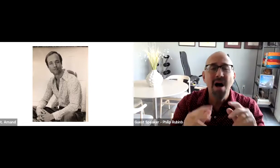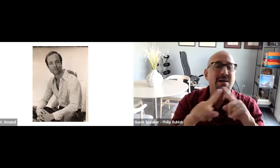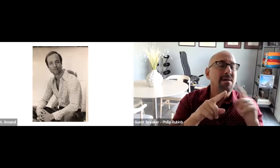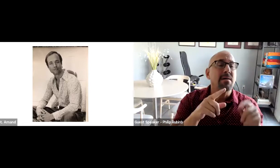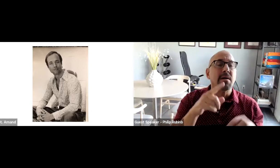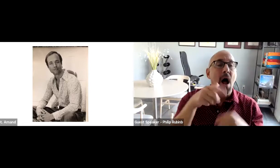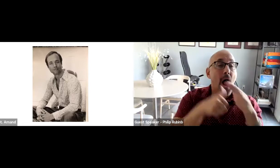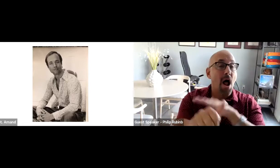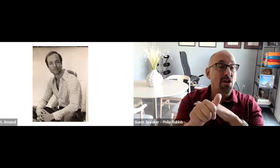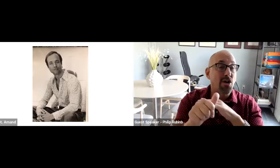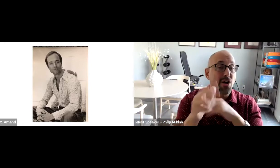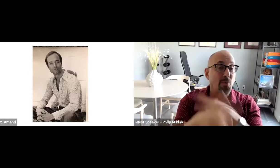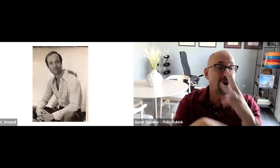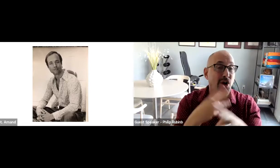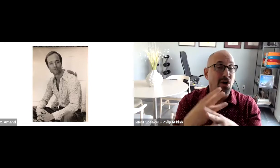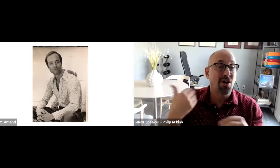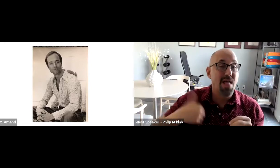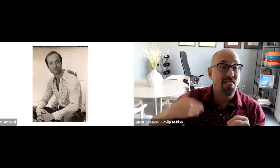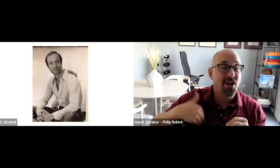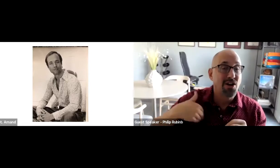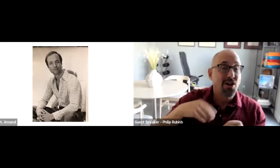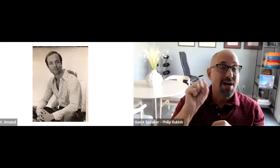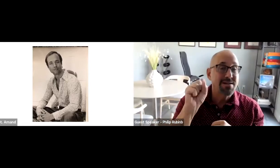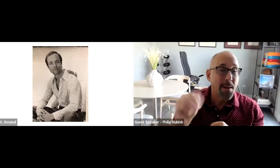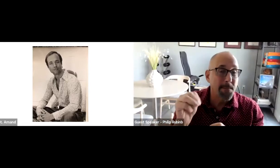we would go to a high-end place or a low-end place,